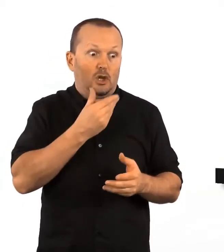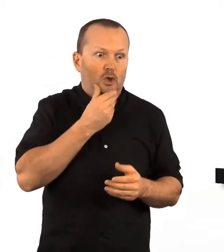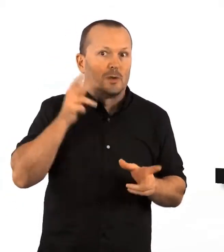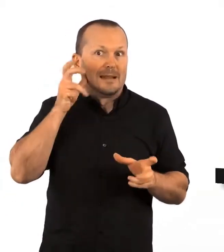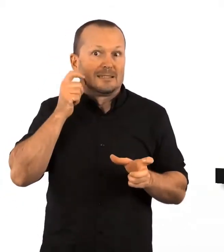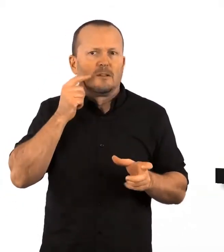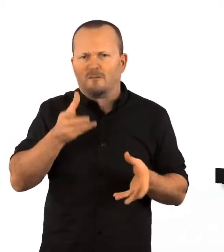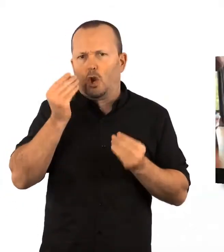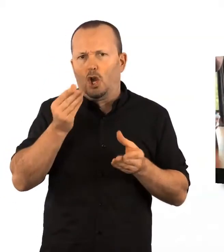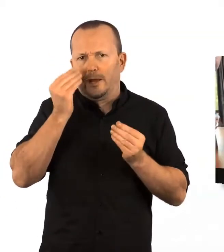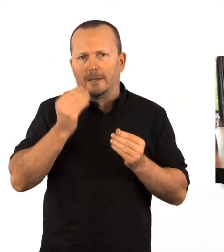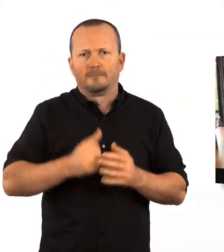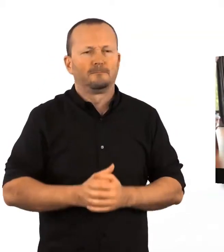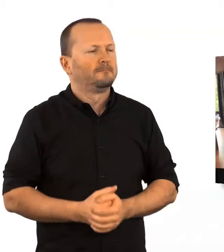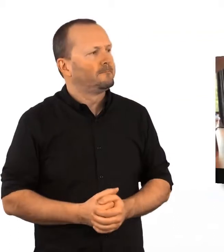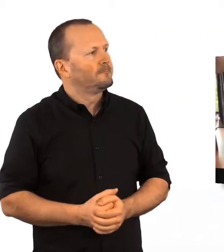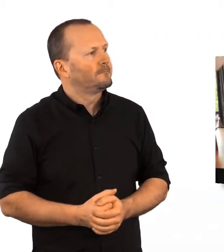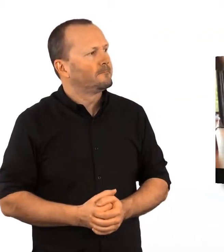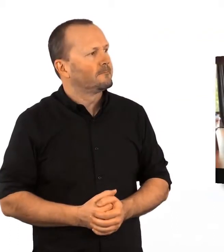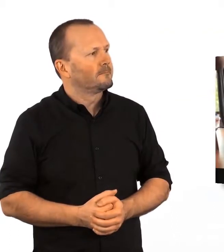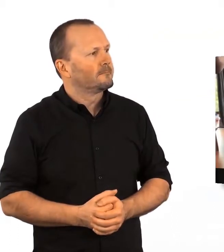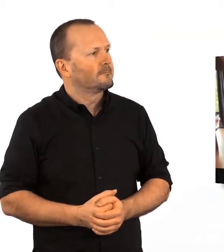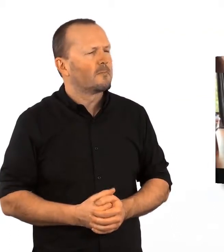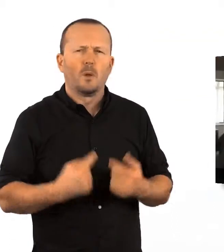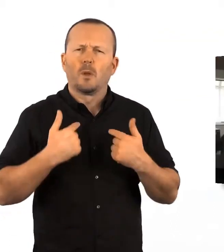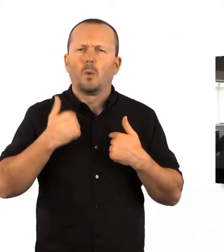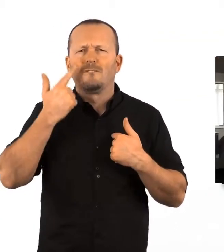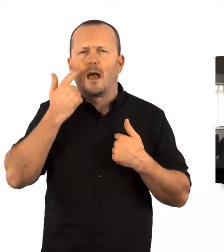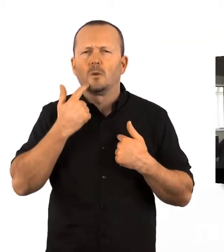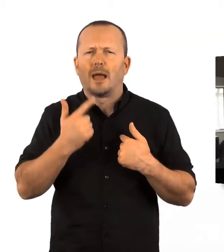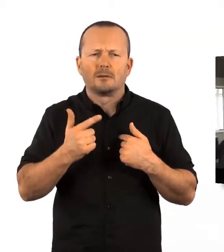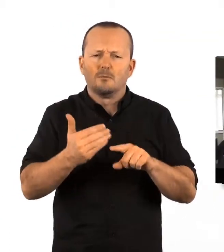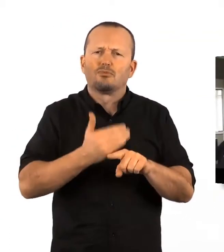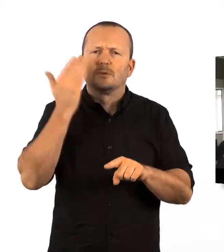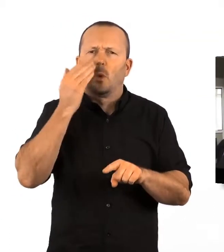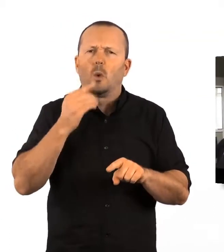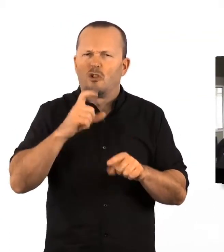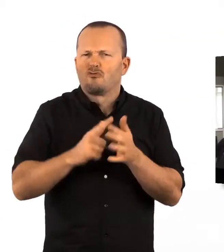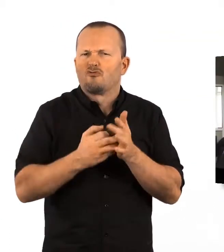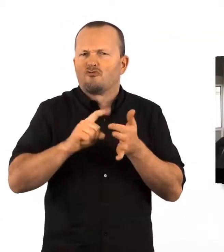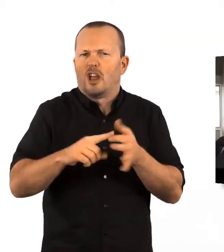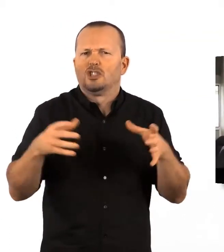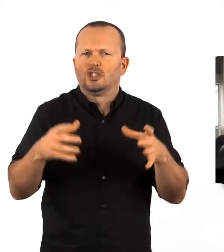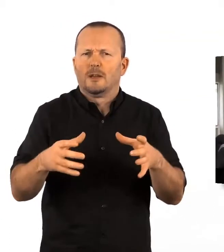learning. Parent: We found at creche, if there was too much background noise going off, he’d pretty